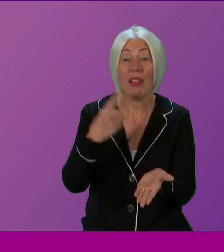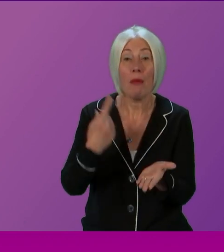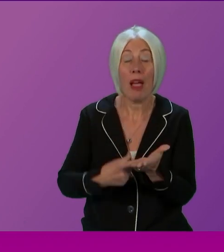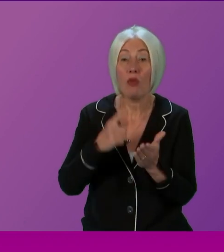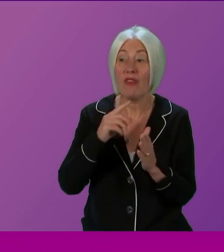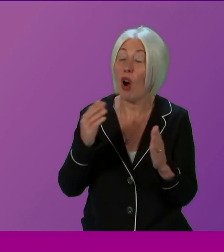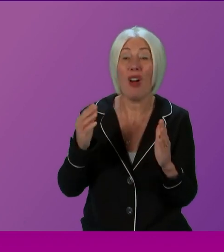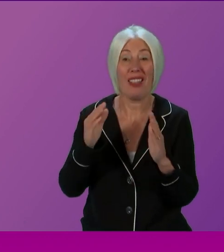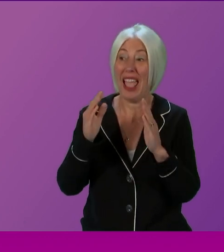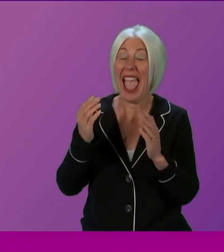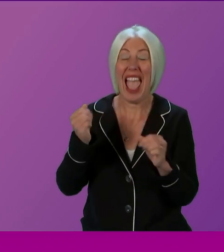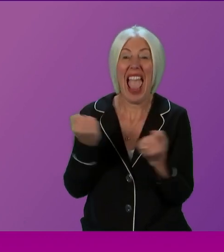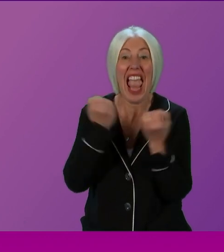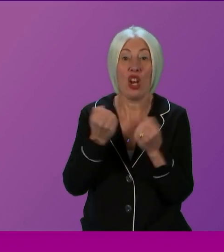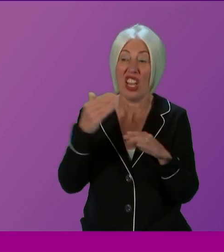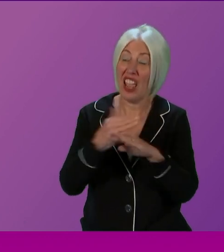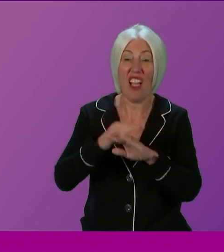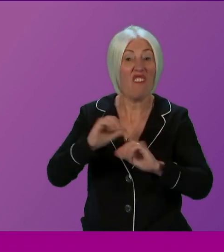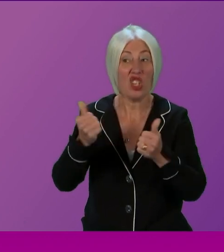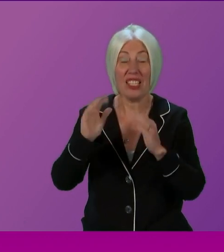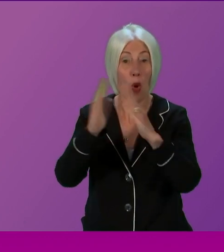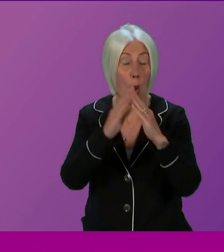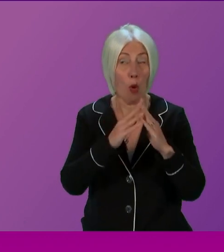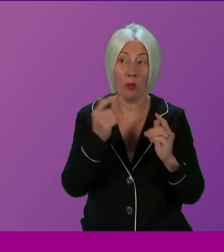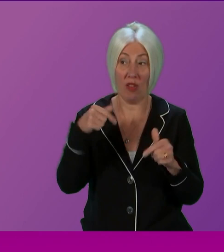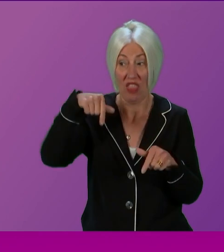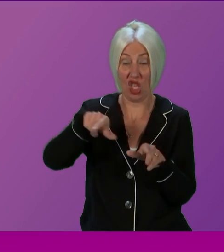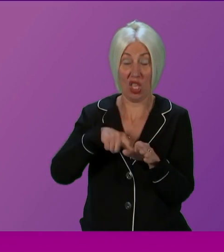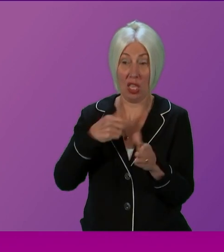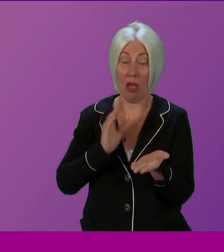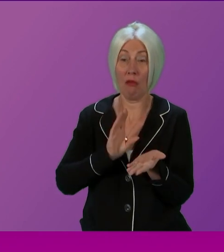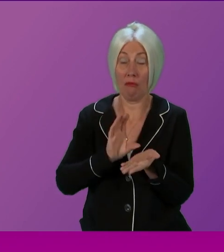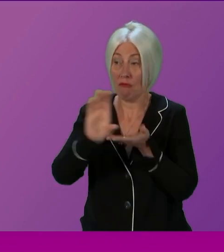and fuel poverty measures in this year alone. That is being delivered through a package of